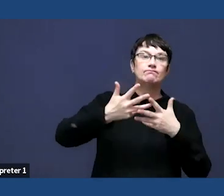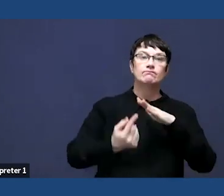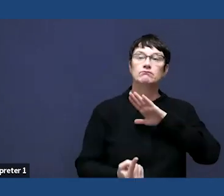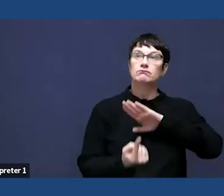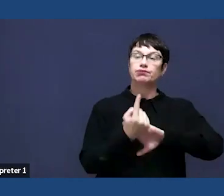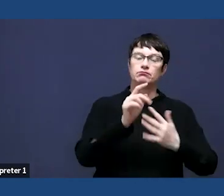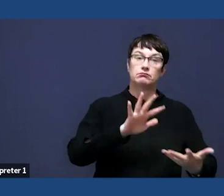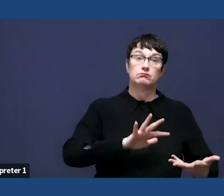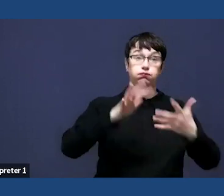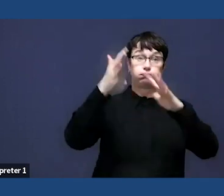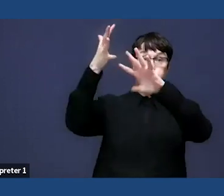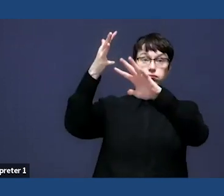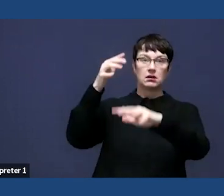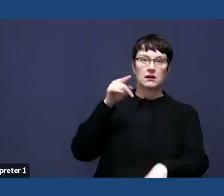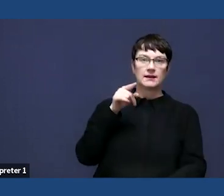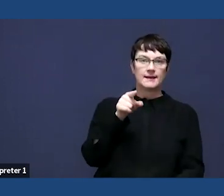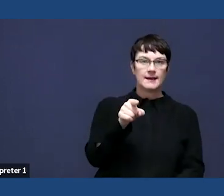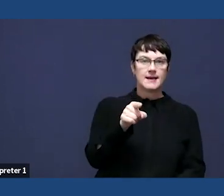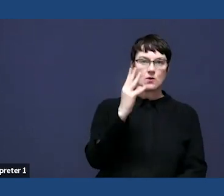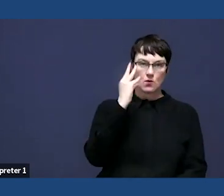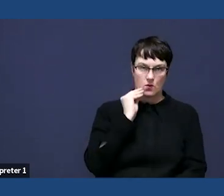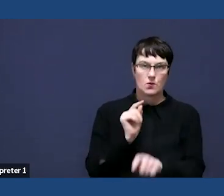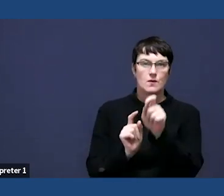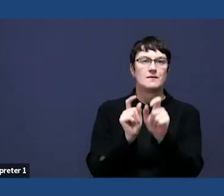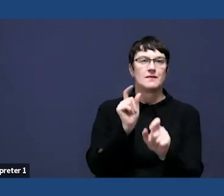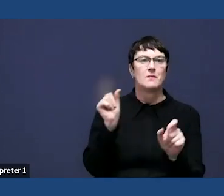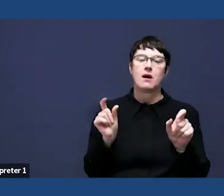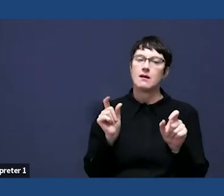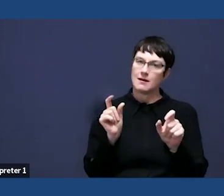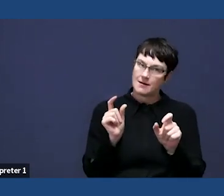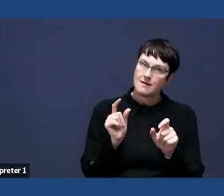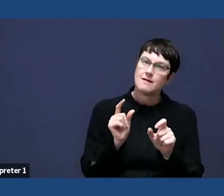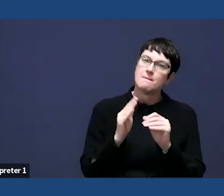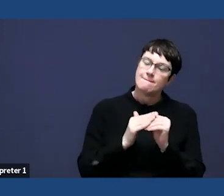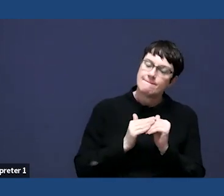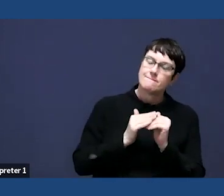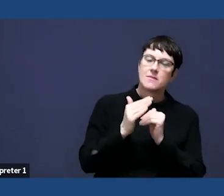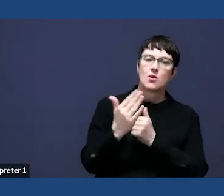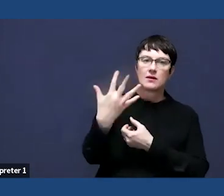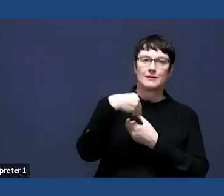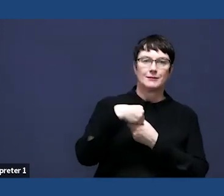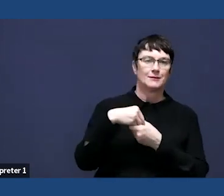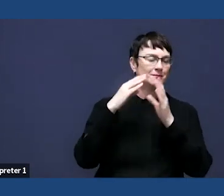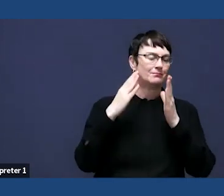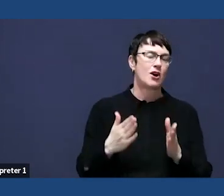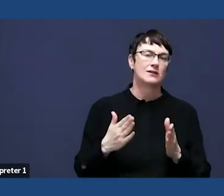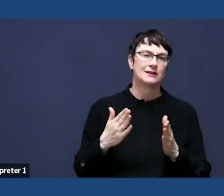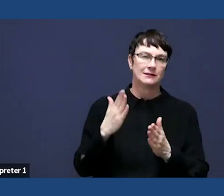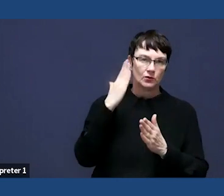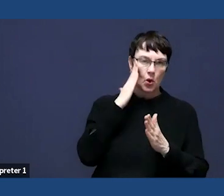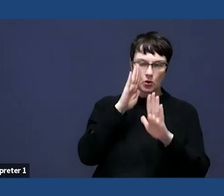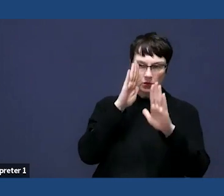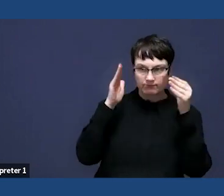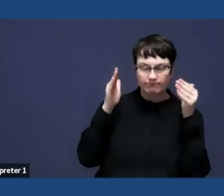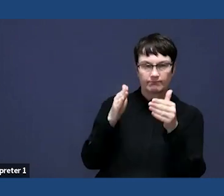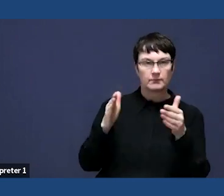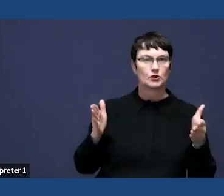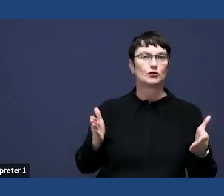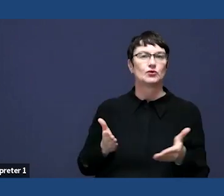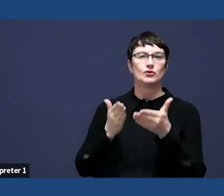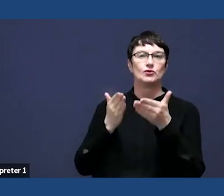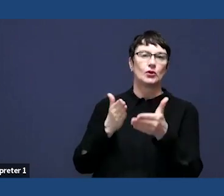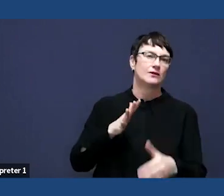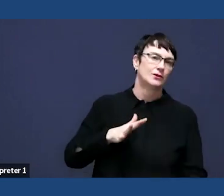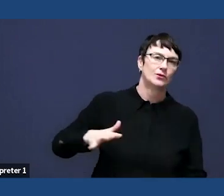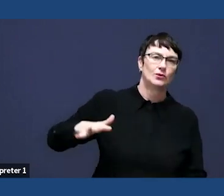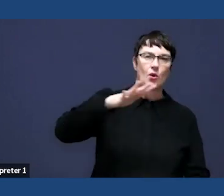So it would be imperative of making sure that everyone and every community has access, because